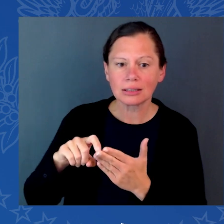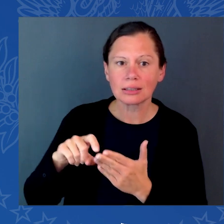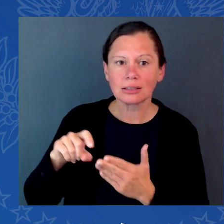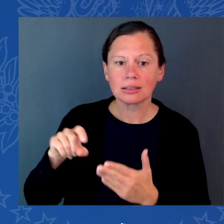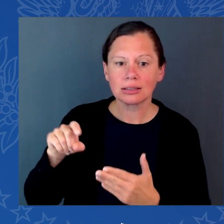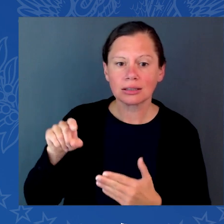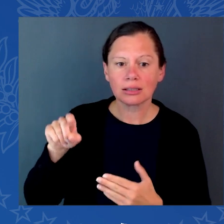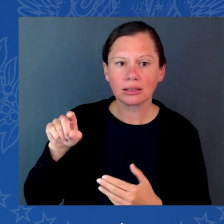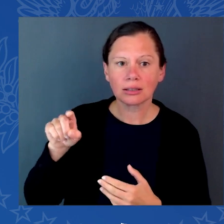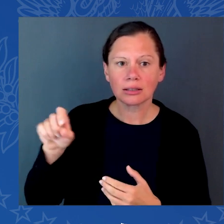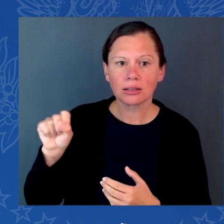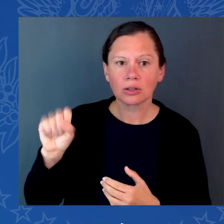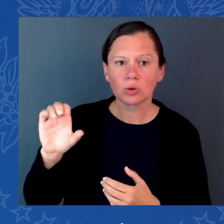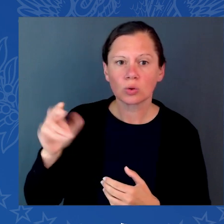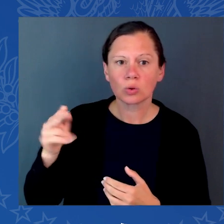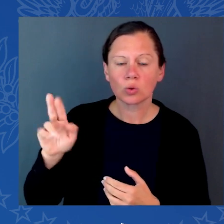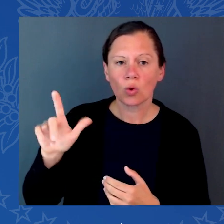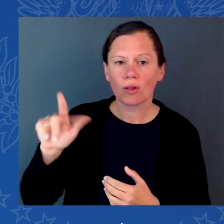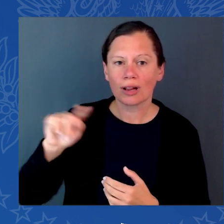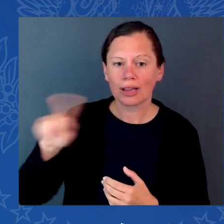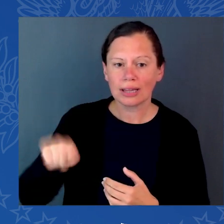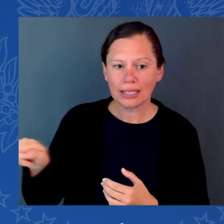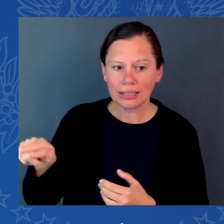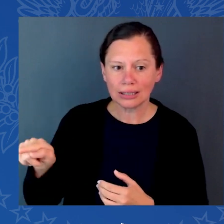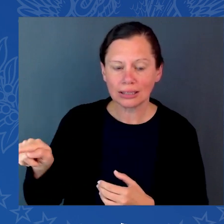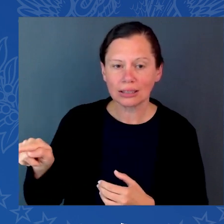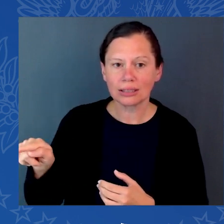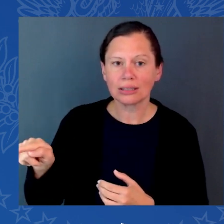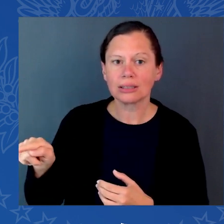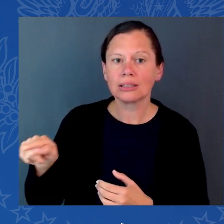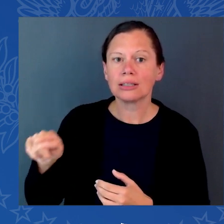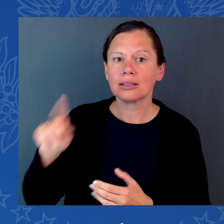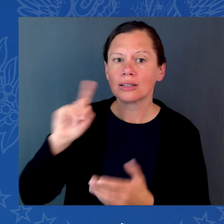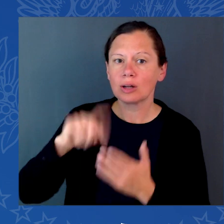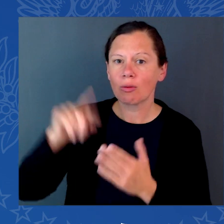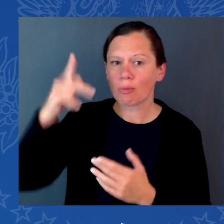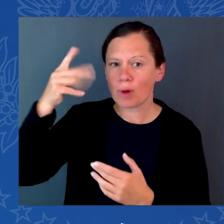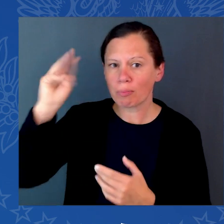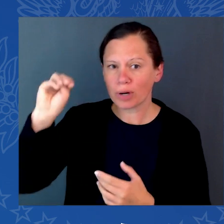I thank all of you from the bottom of my heart.